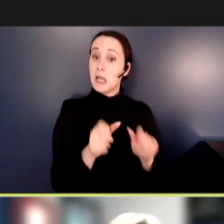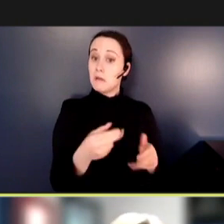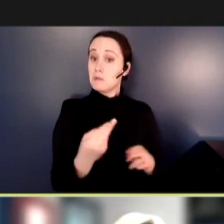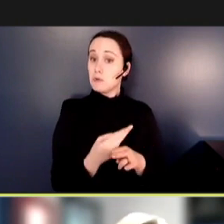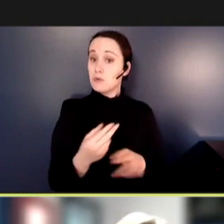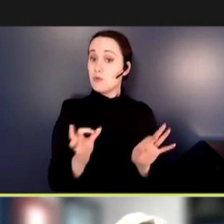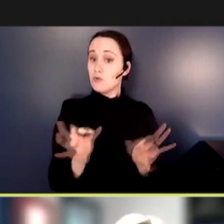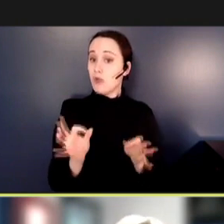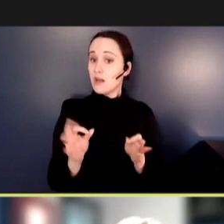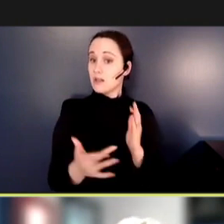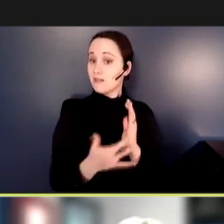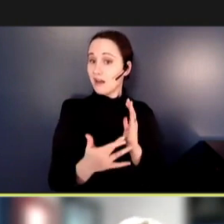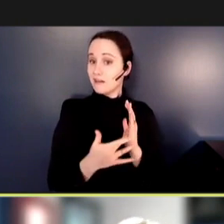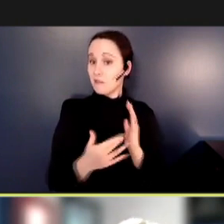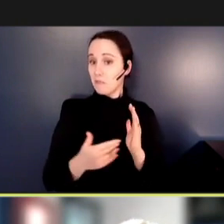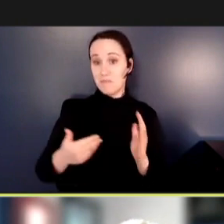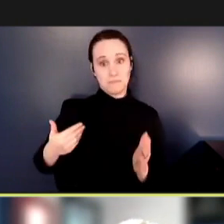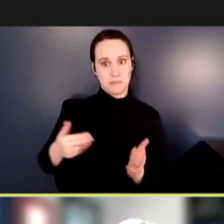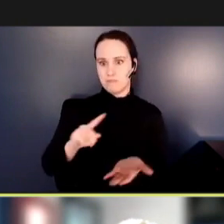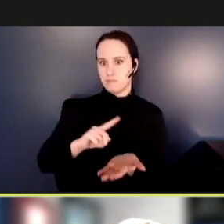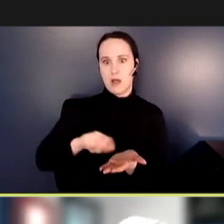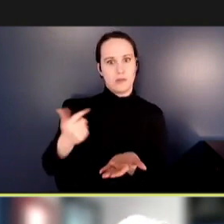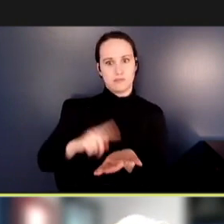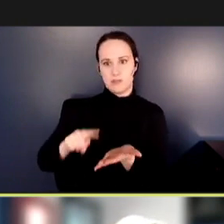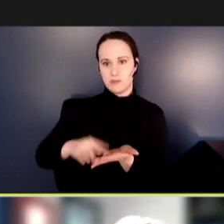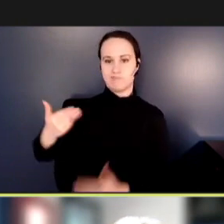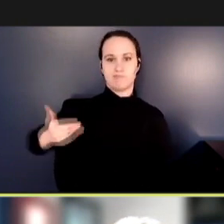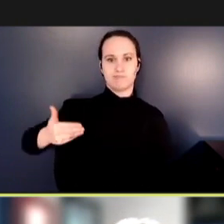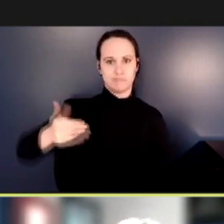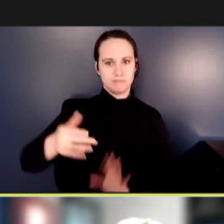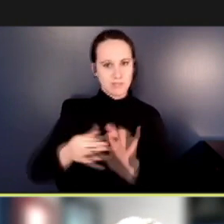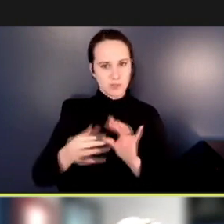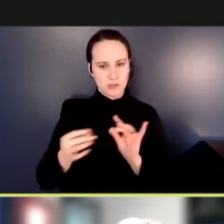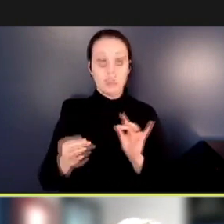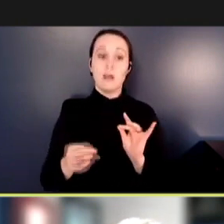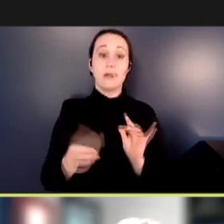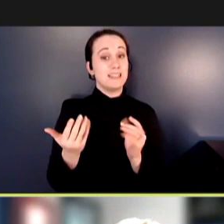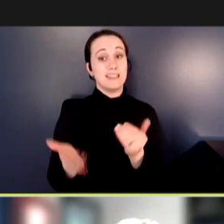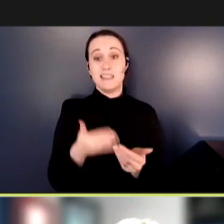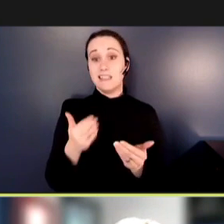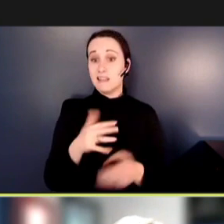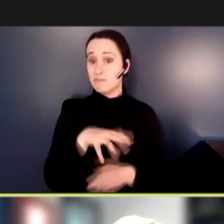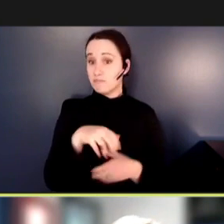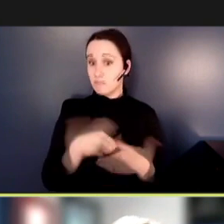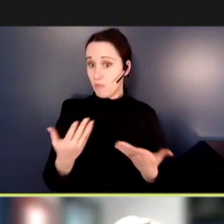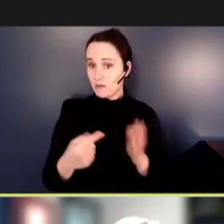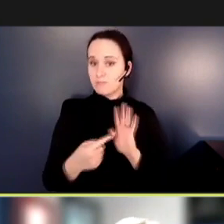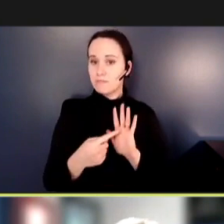mentioned throughout the literature, some easy things to incorporate, such as blowing bubbles or